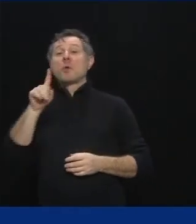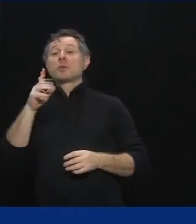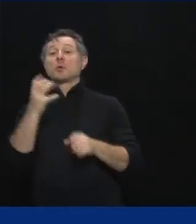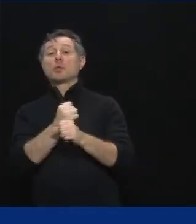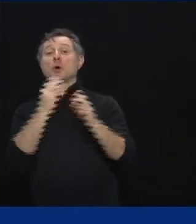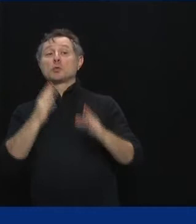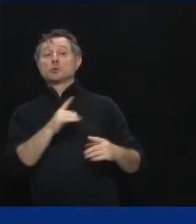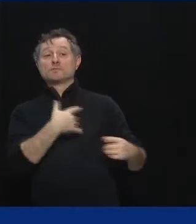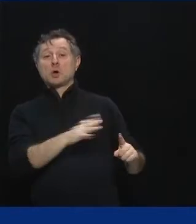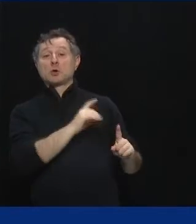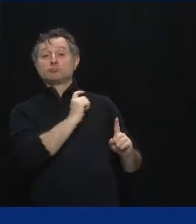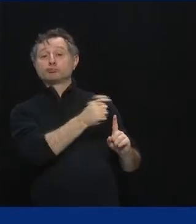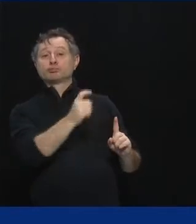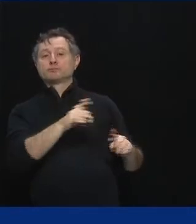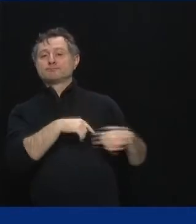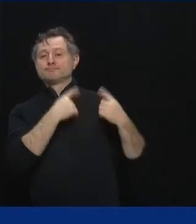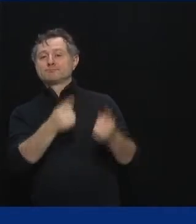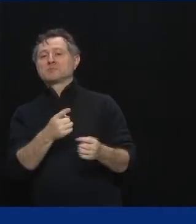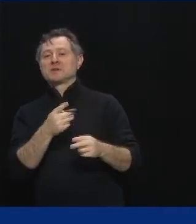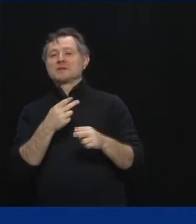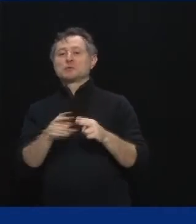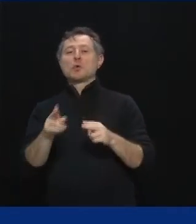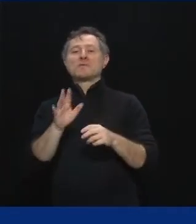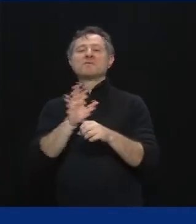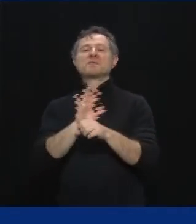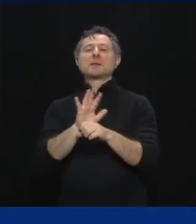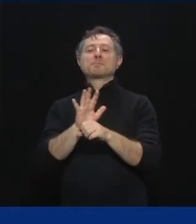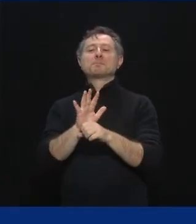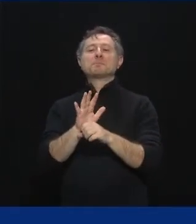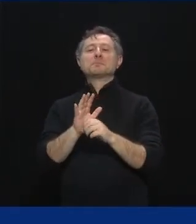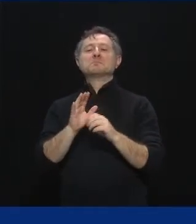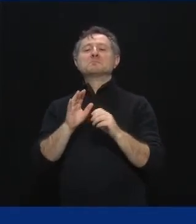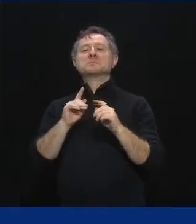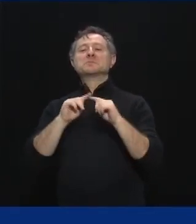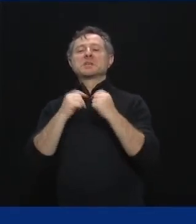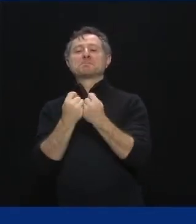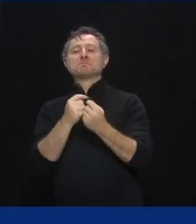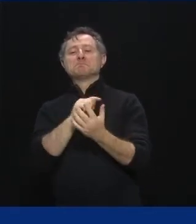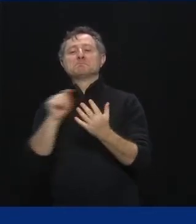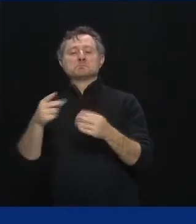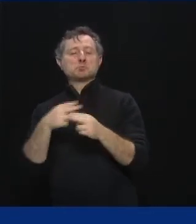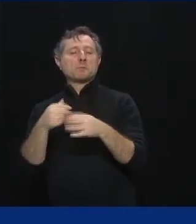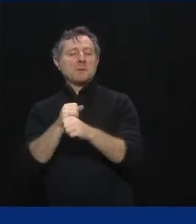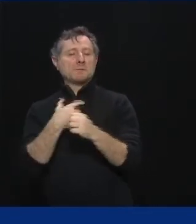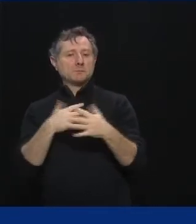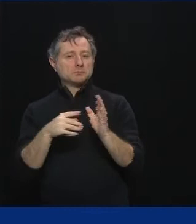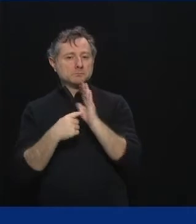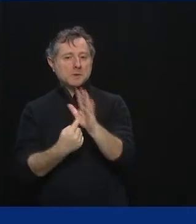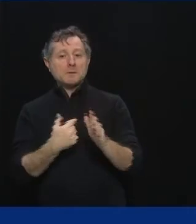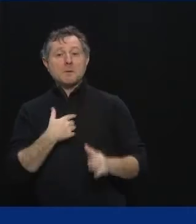AND EXCLUSIVE APPEARANCES. WE HAVE 41 WINNERS SO FAR AND I WANT TO SHOW YOU A COUPLE OF OUR PSAs THAT OUR TEAMS HAVE PUT